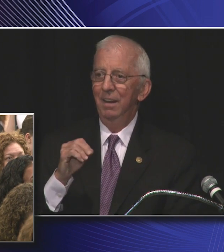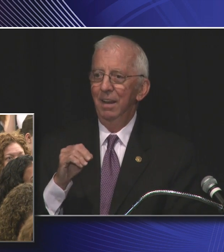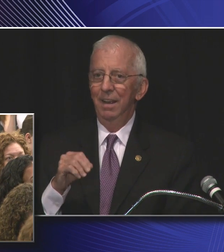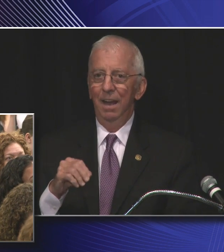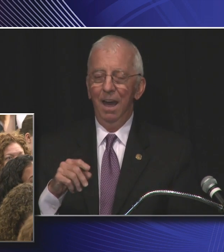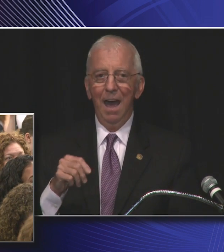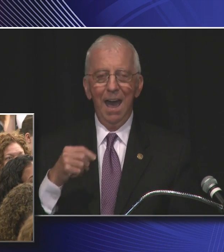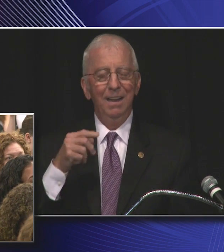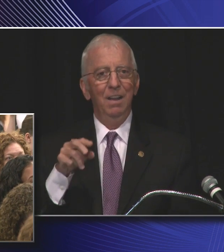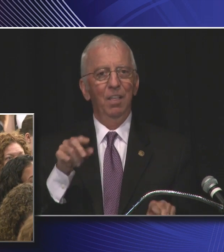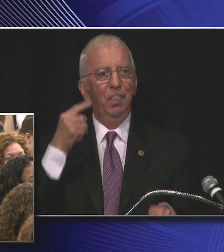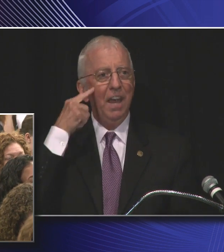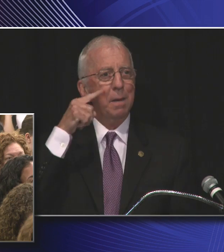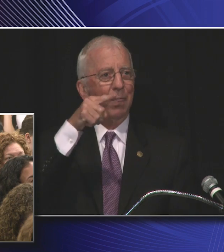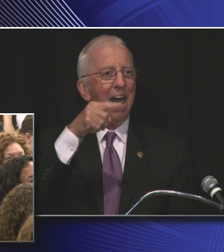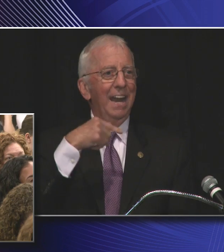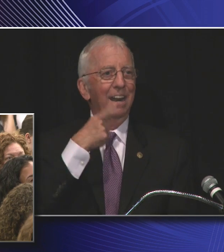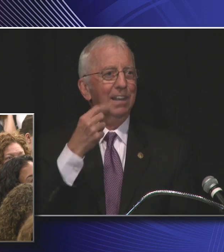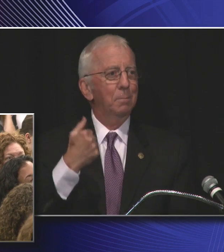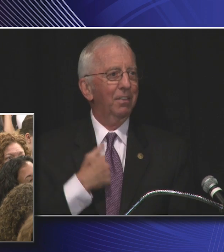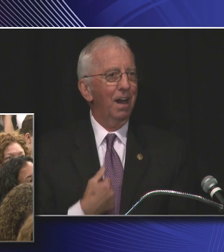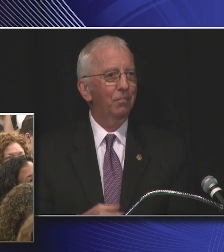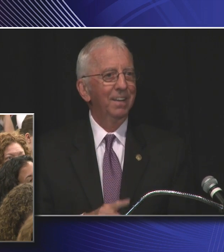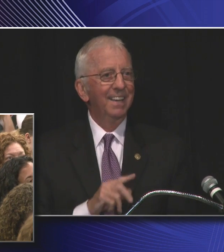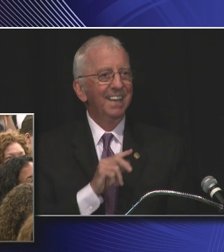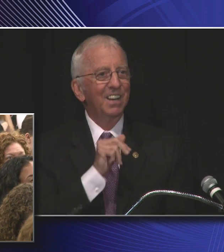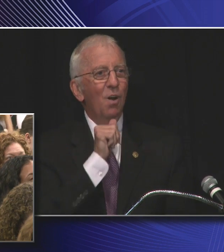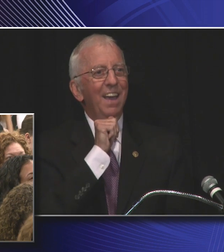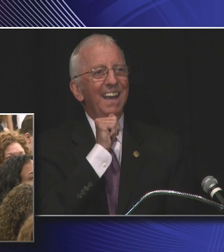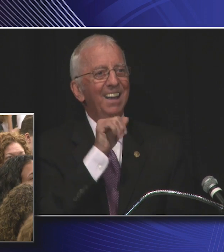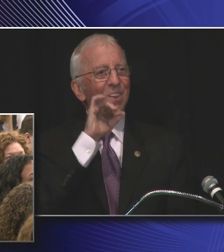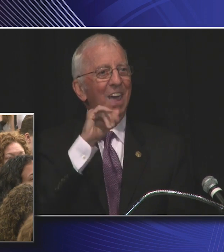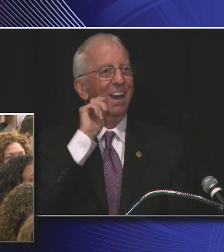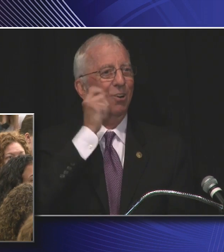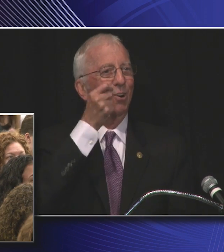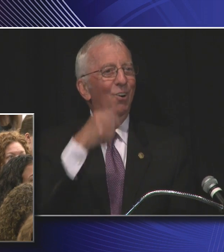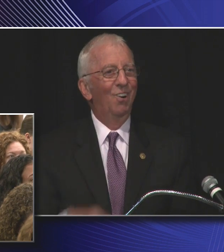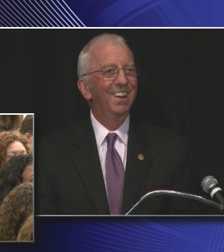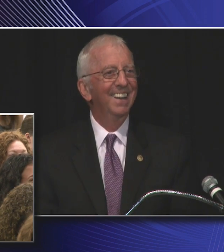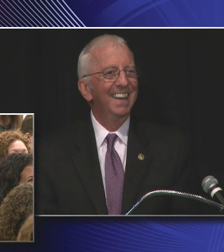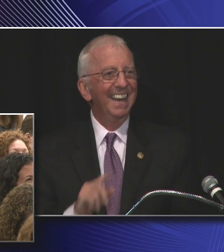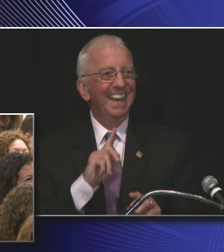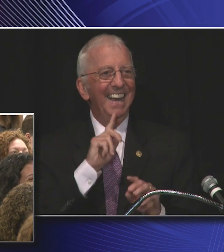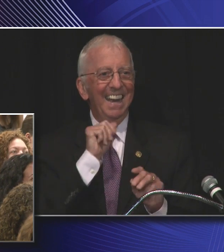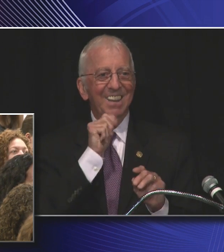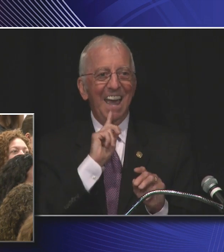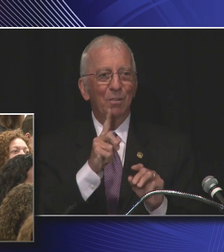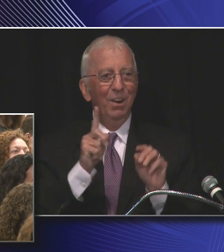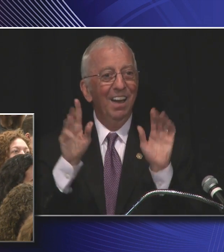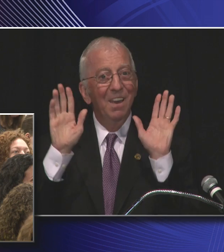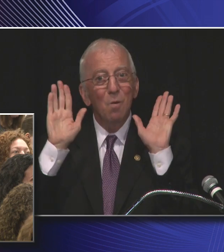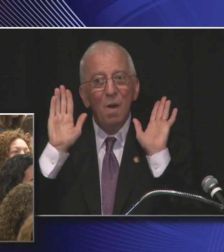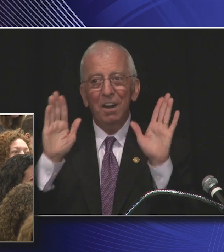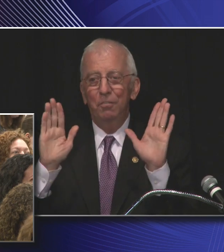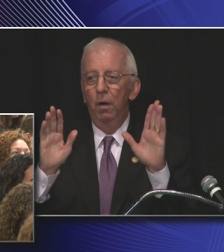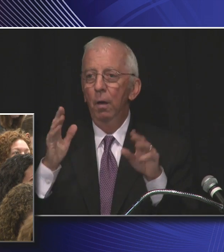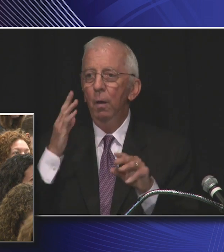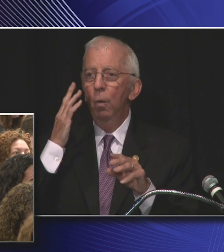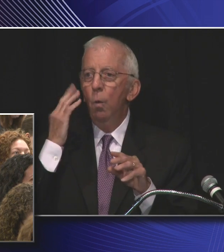And I think about that and I say to myself you know isn't that cool, isn't that really wonderful?